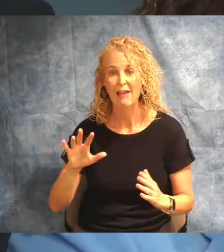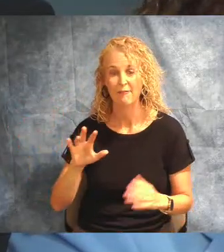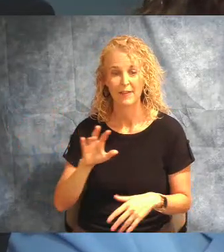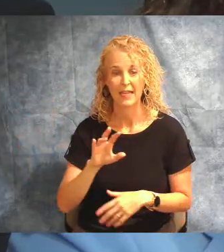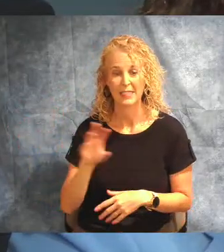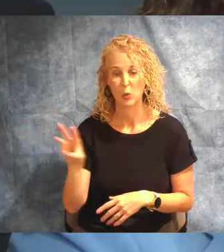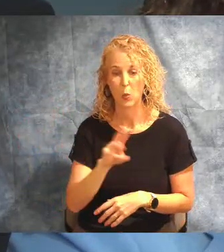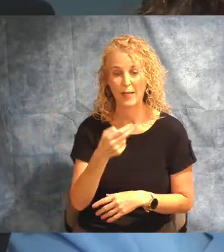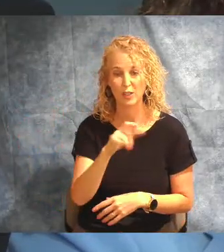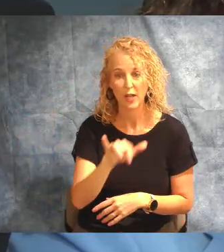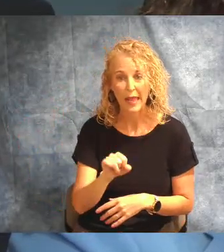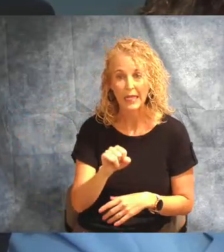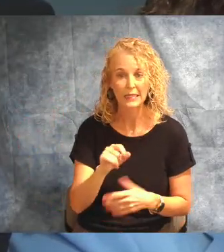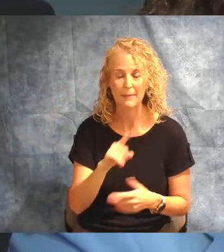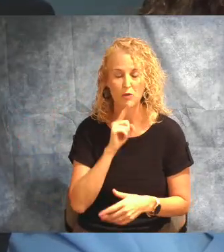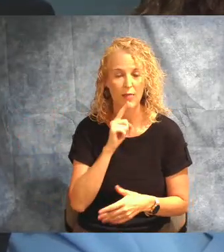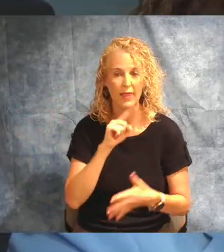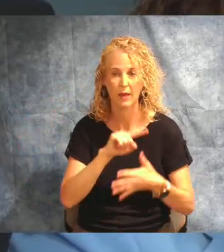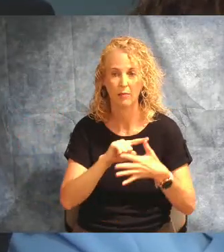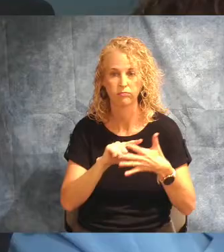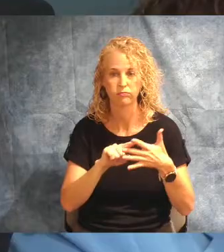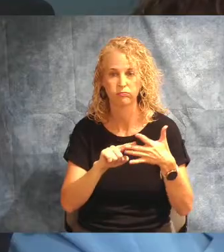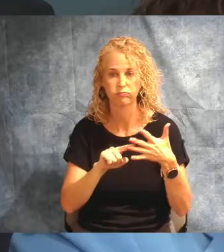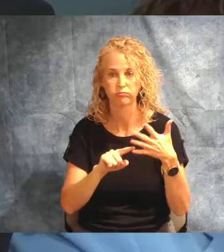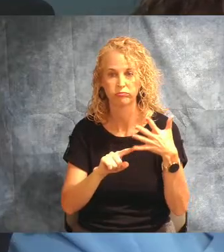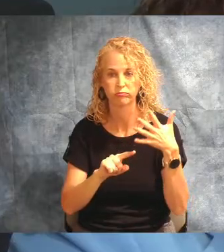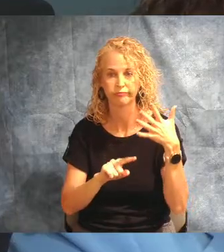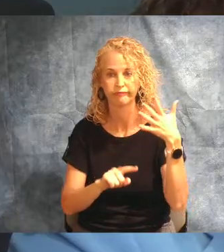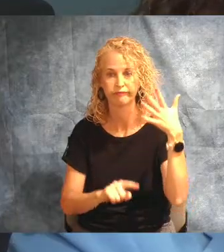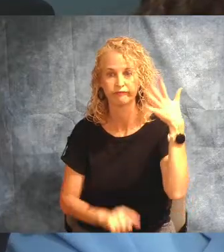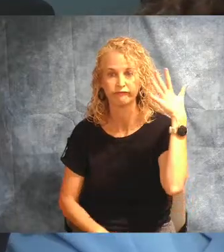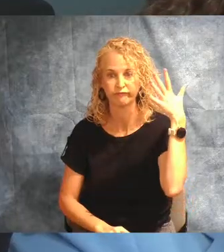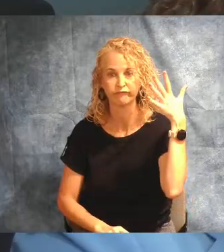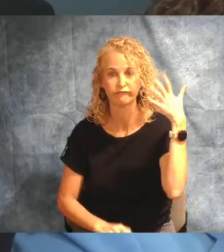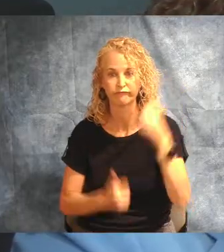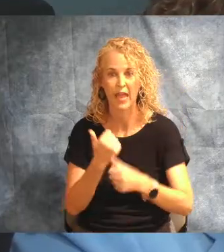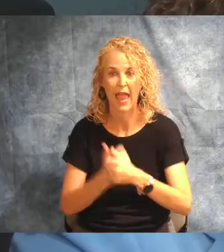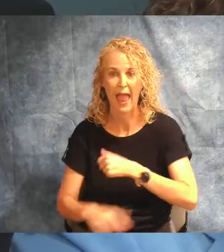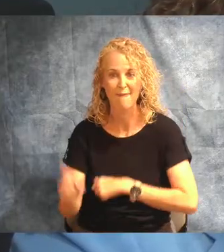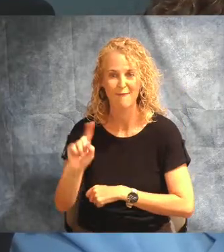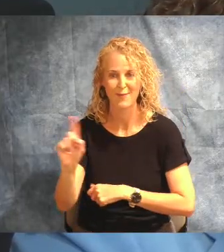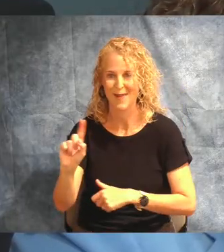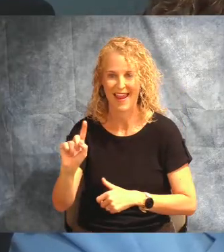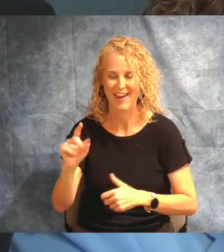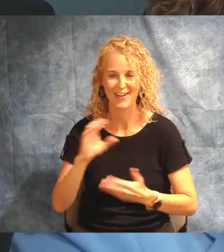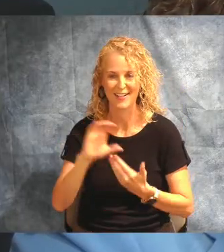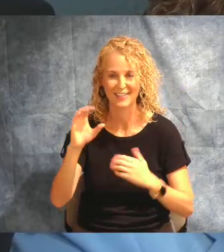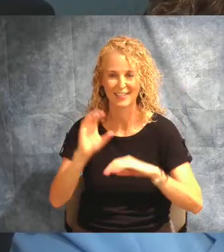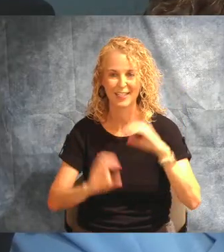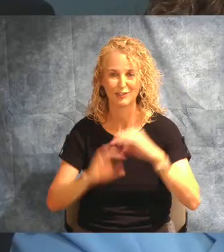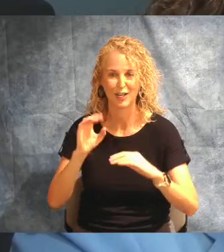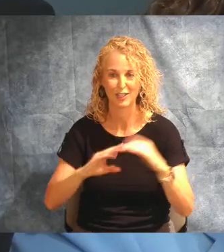Viaduct it's you know downtown in the west end I mean everybody I guess decided to start we had no